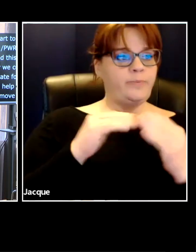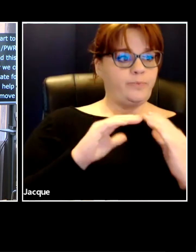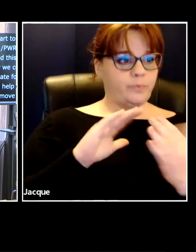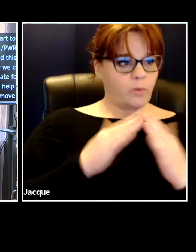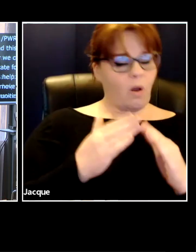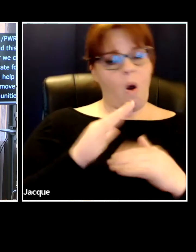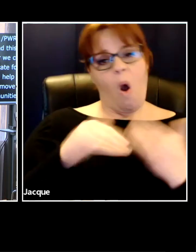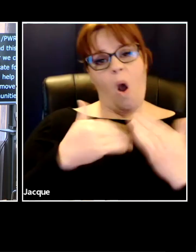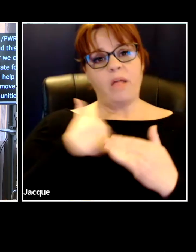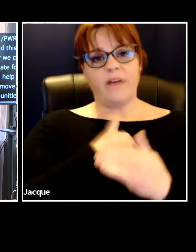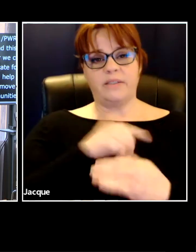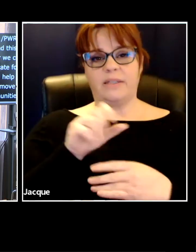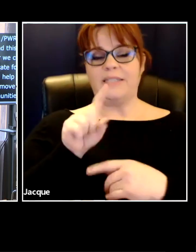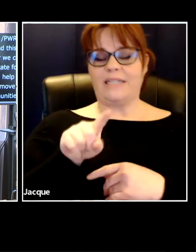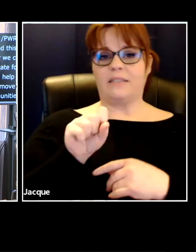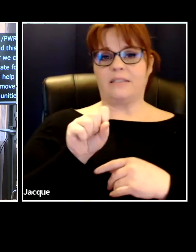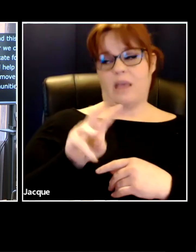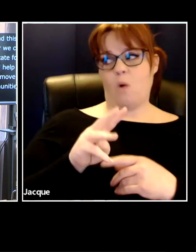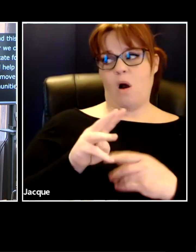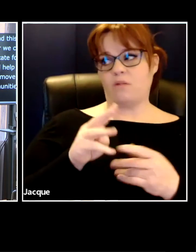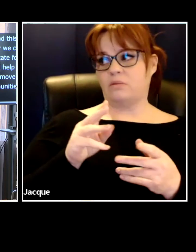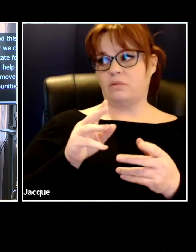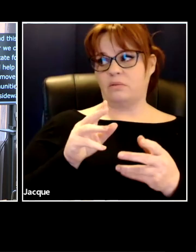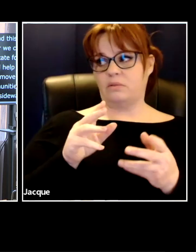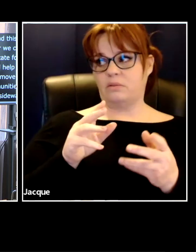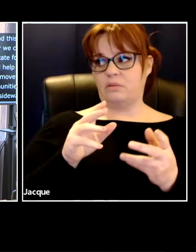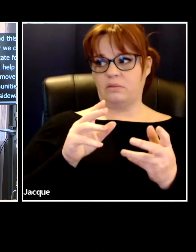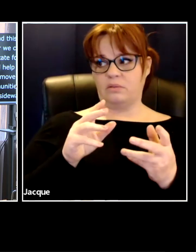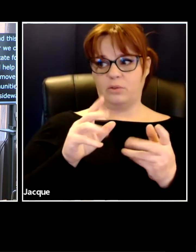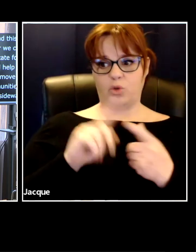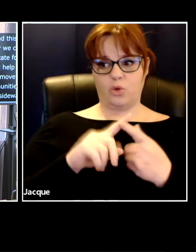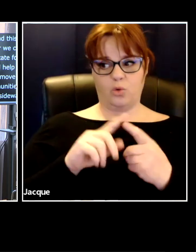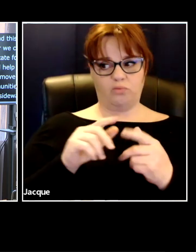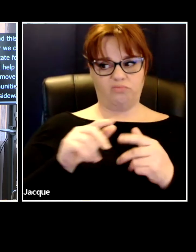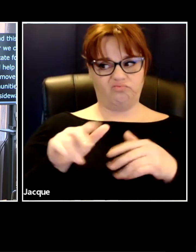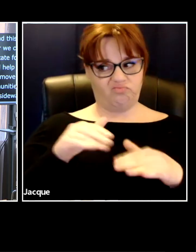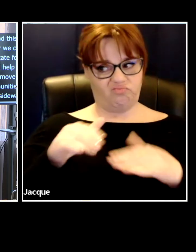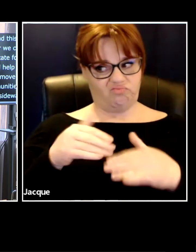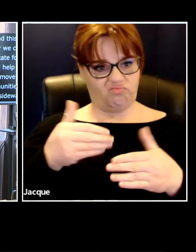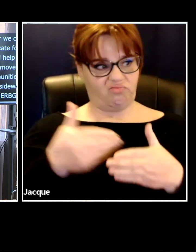move safely next to traffic, right? All of us um need safe crossings where the car speeds are low